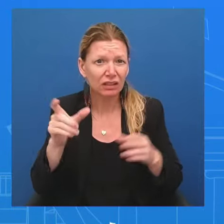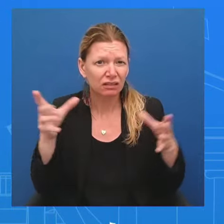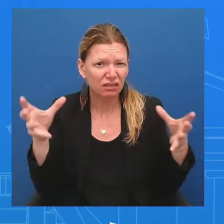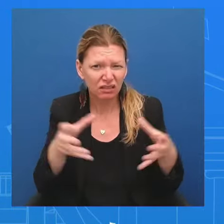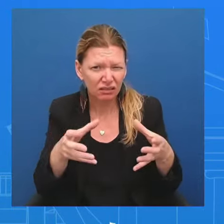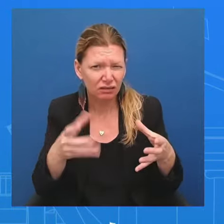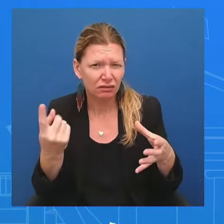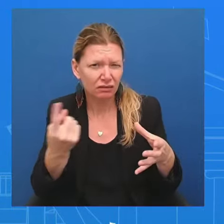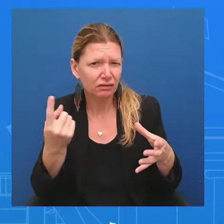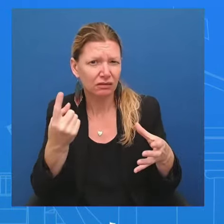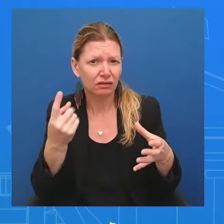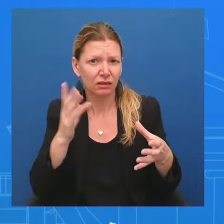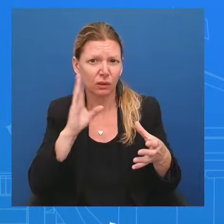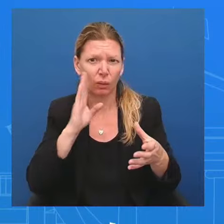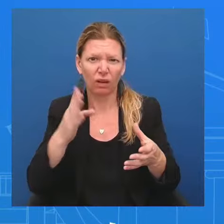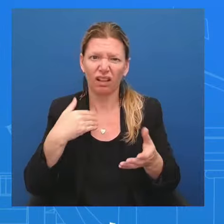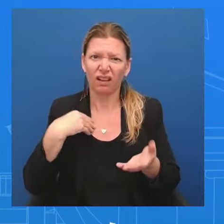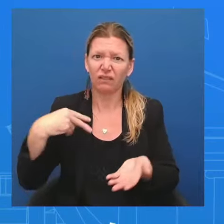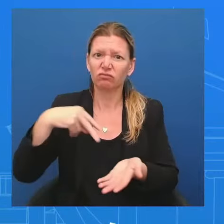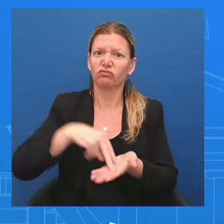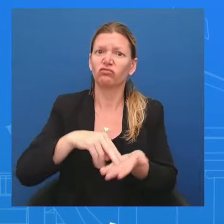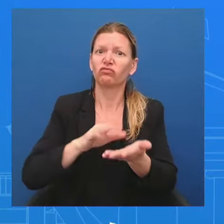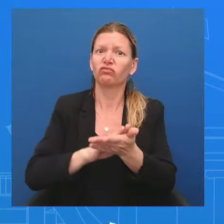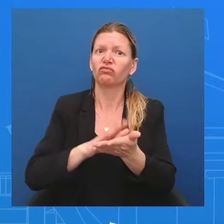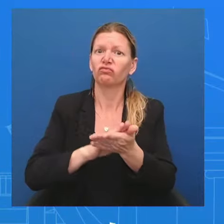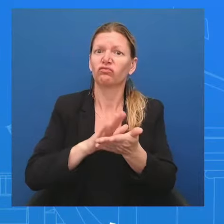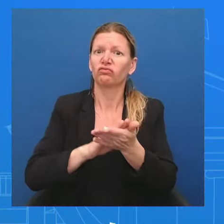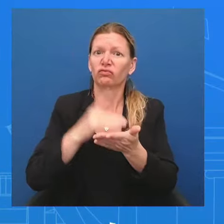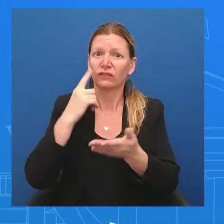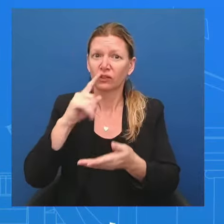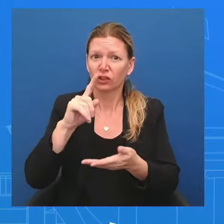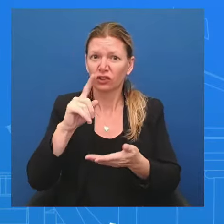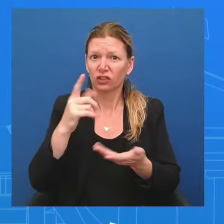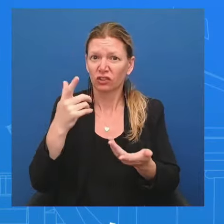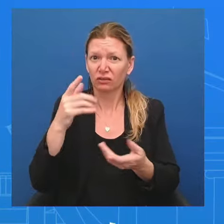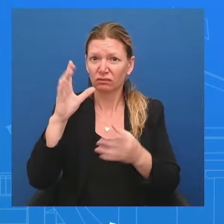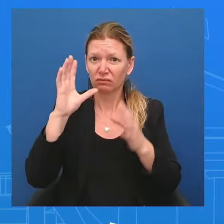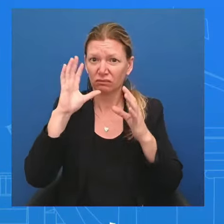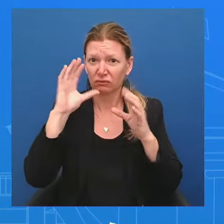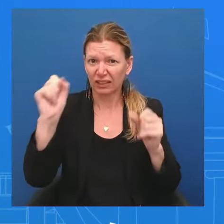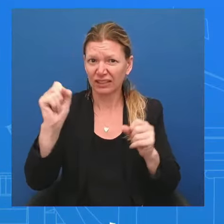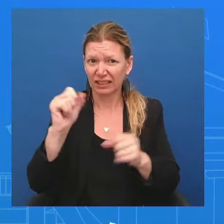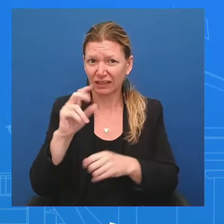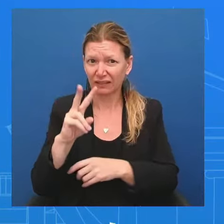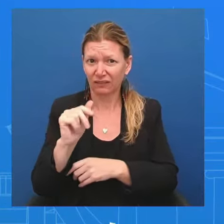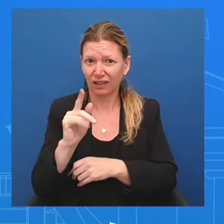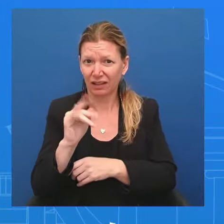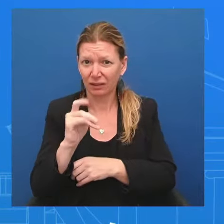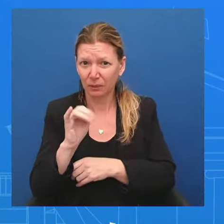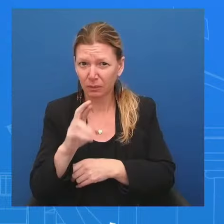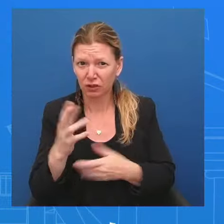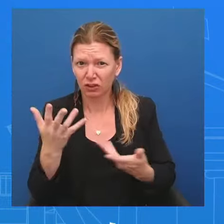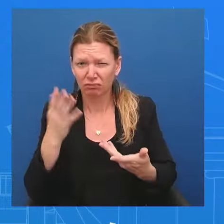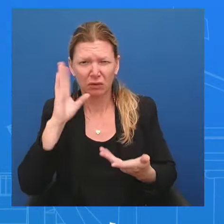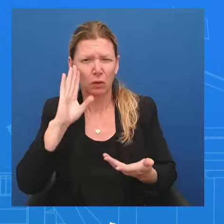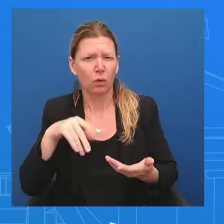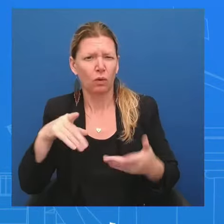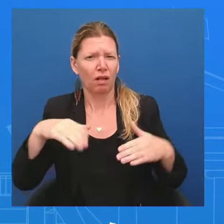I know you haven't announced anything there. Is the president going to that and does he agree with Zelensky's assessment of what his absence would mean?